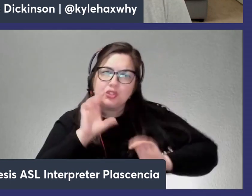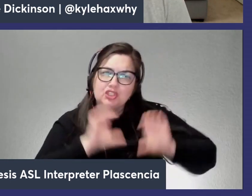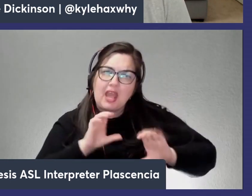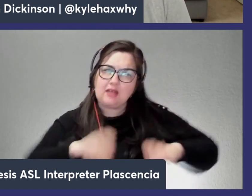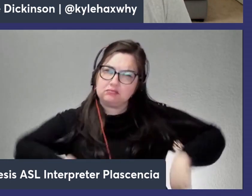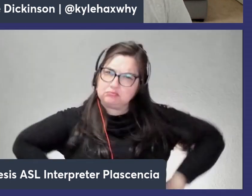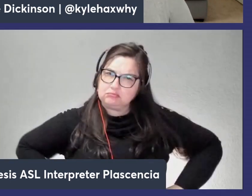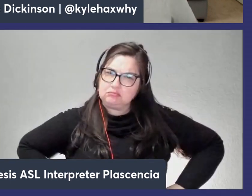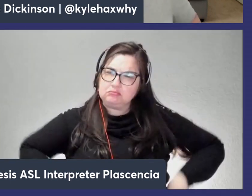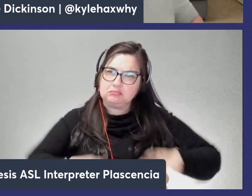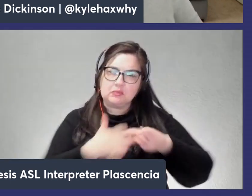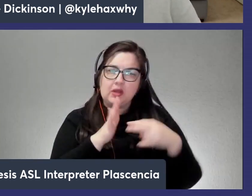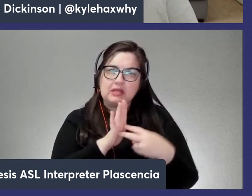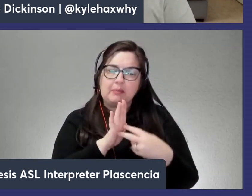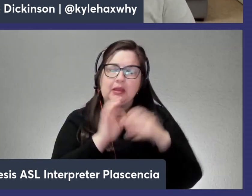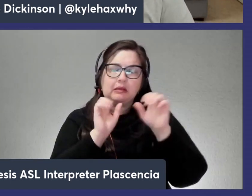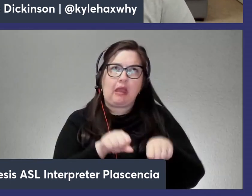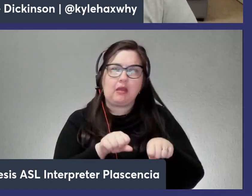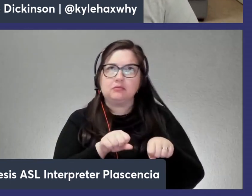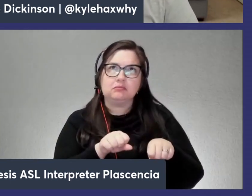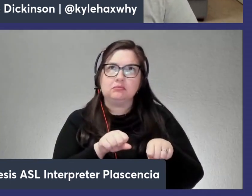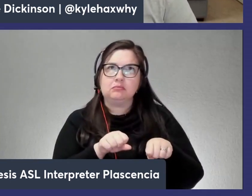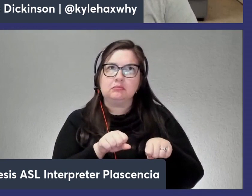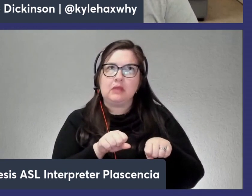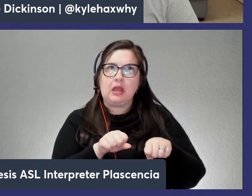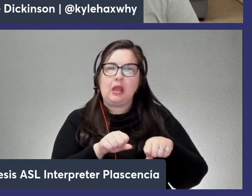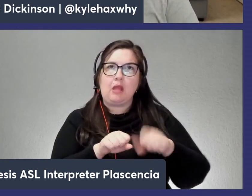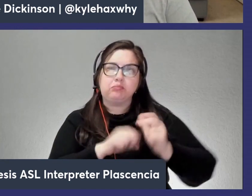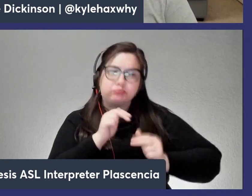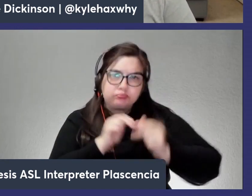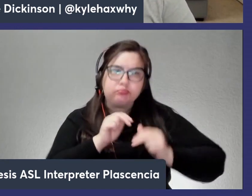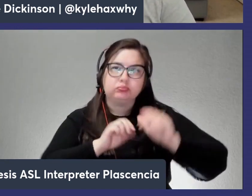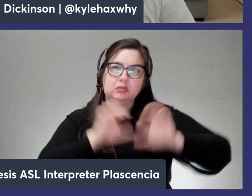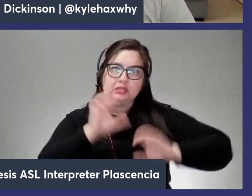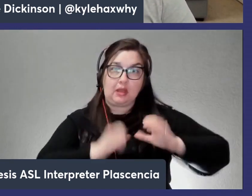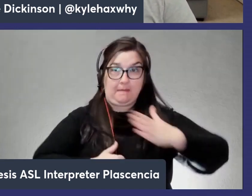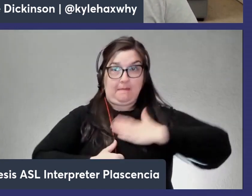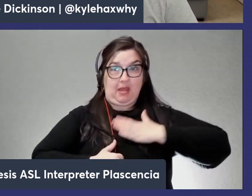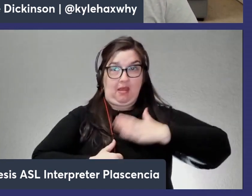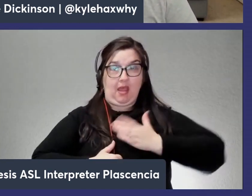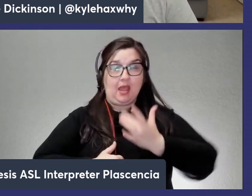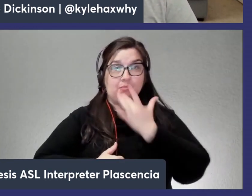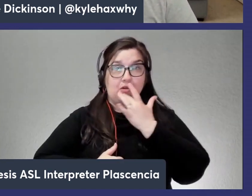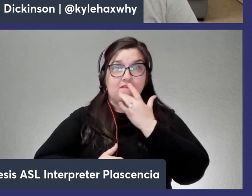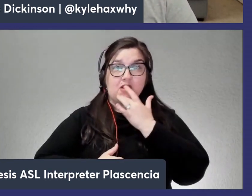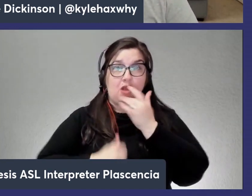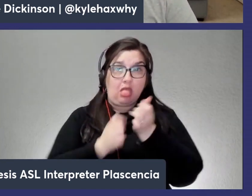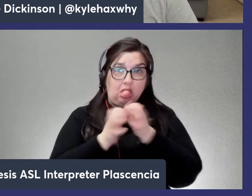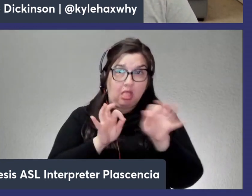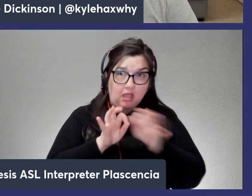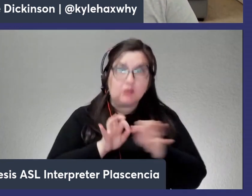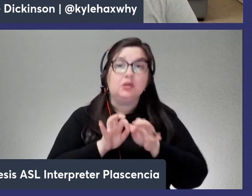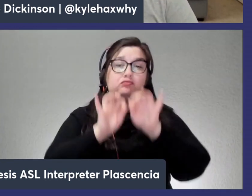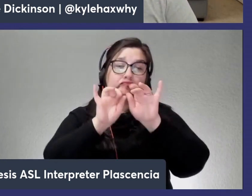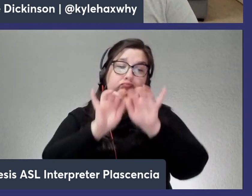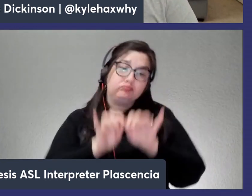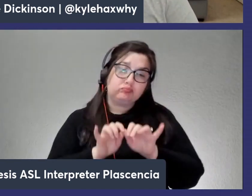we could conceivably build a chat where I type in my preferred language and we translate and then we'd give whoever's on the other end,